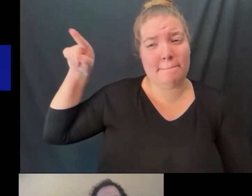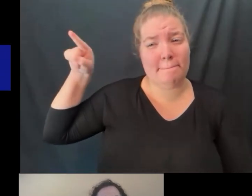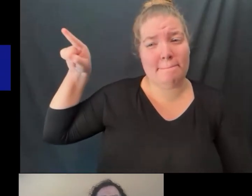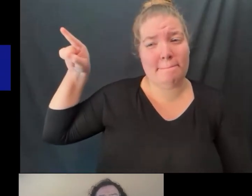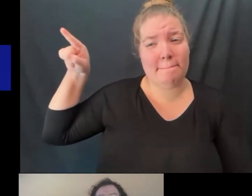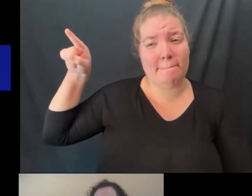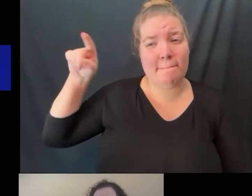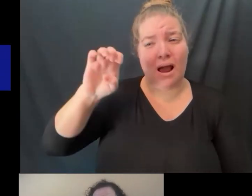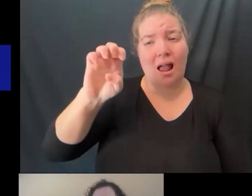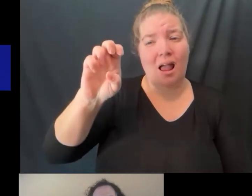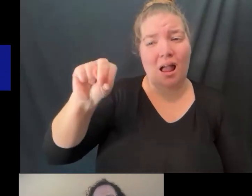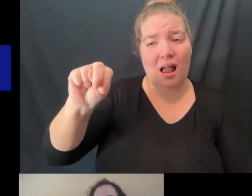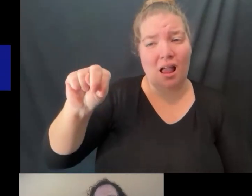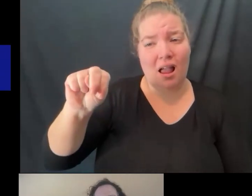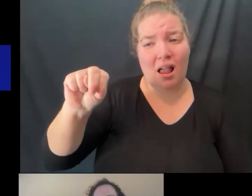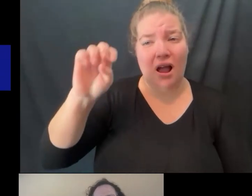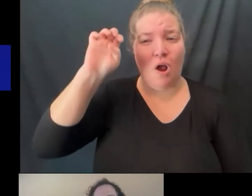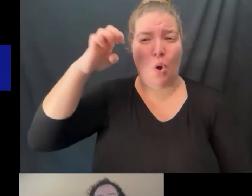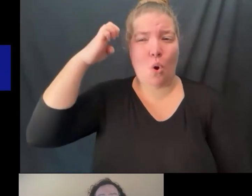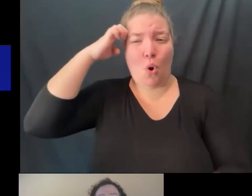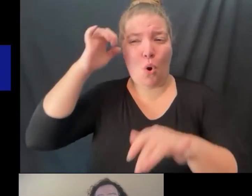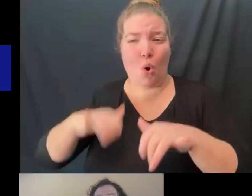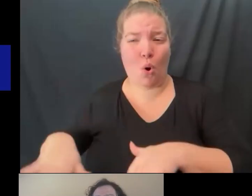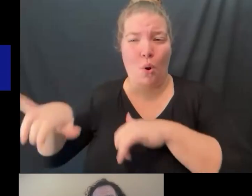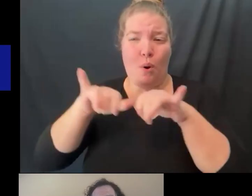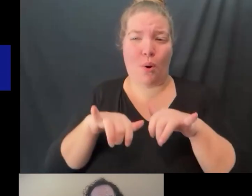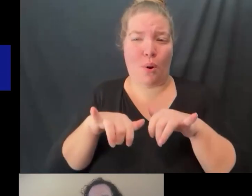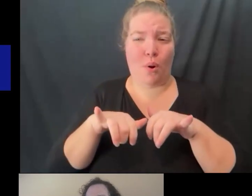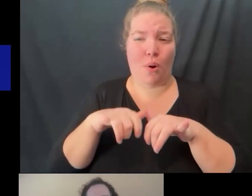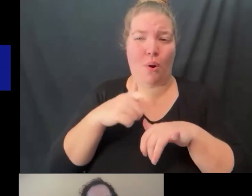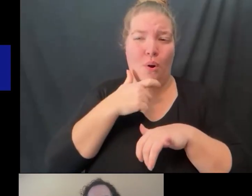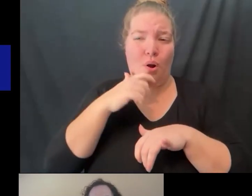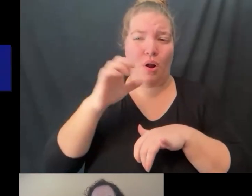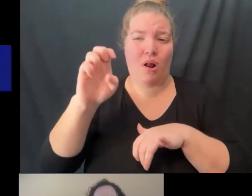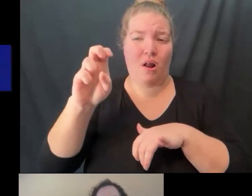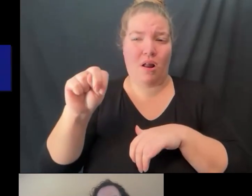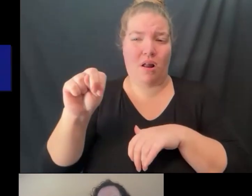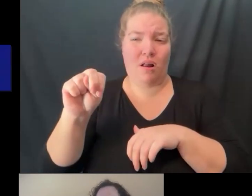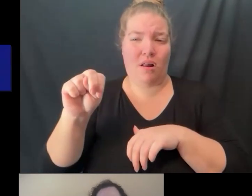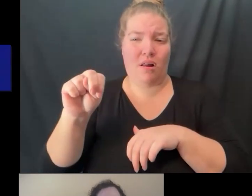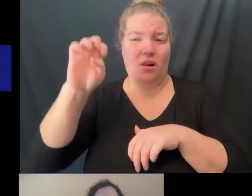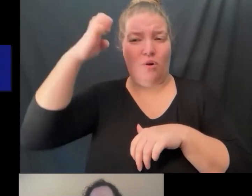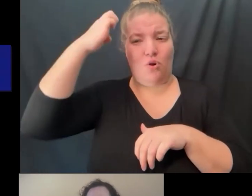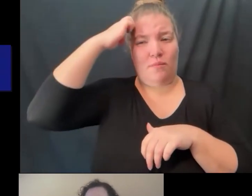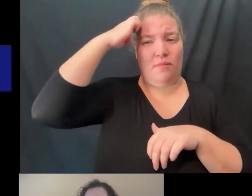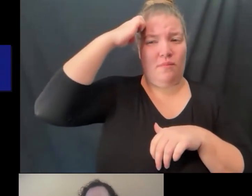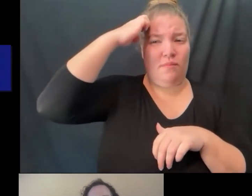things called norms. So EN stands for European Norm. So it's not a short form for EN English at all.